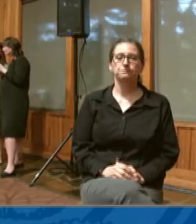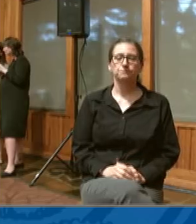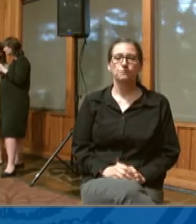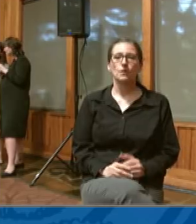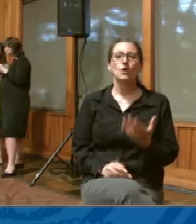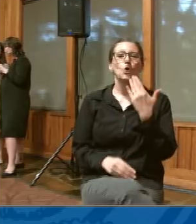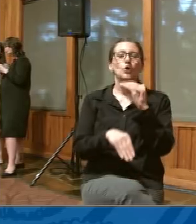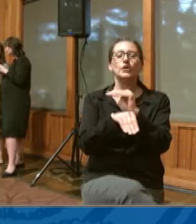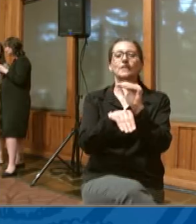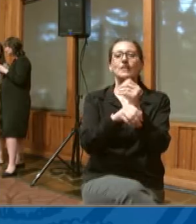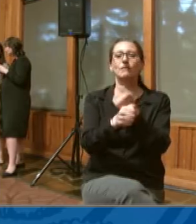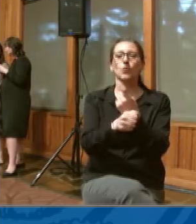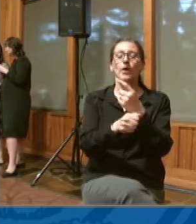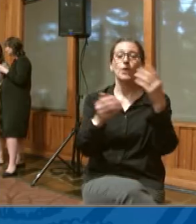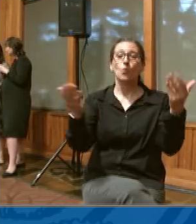AND MAYOR WHEELER WILL